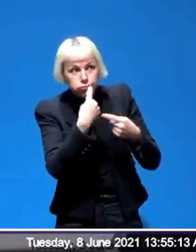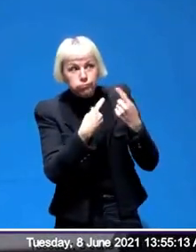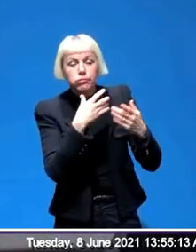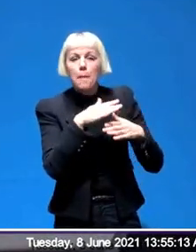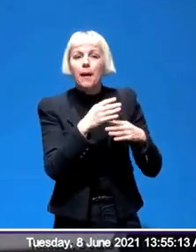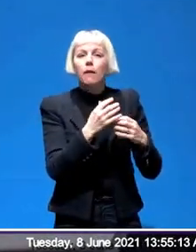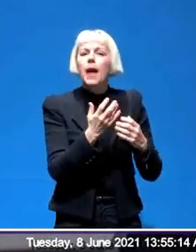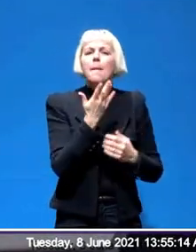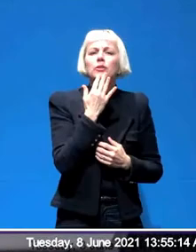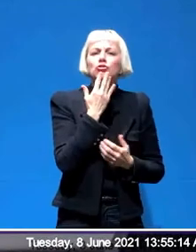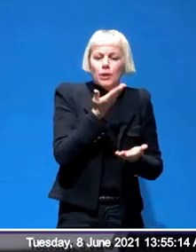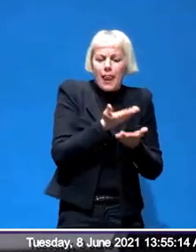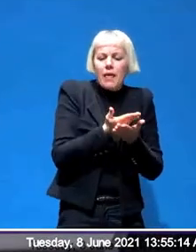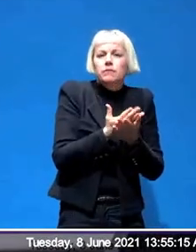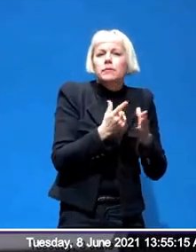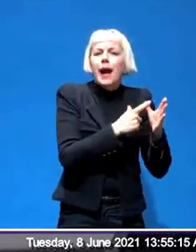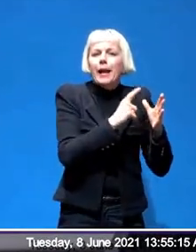something, and that could be provided.